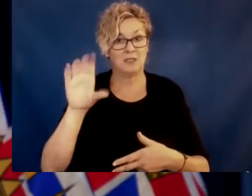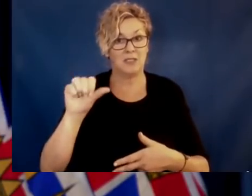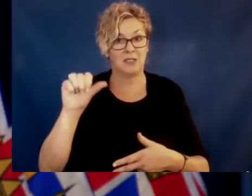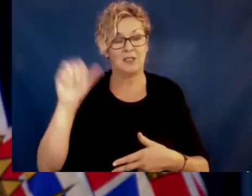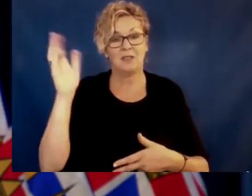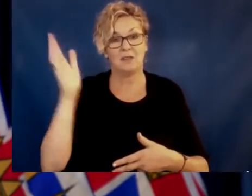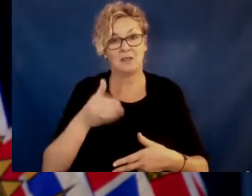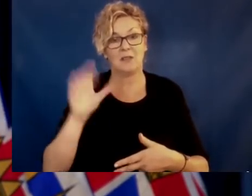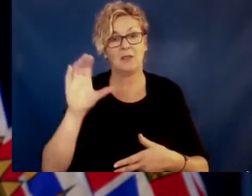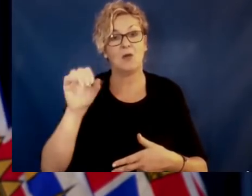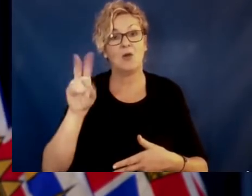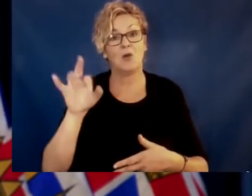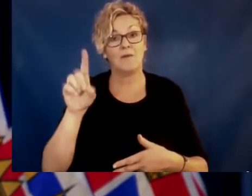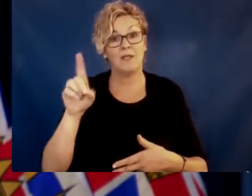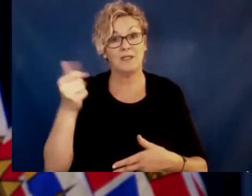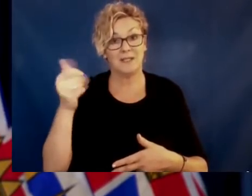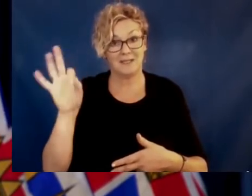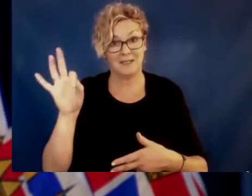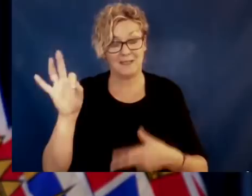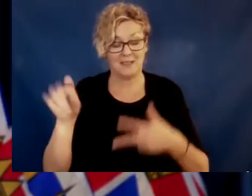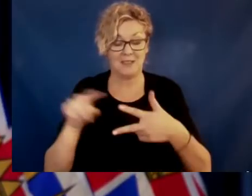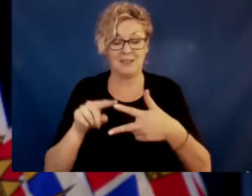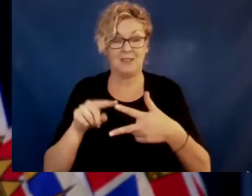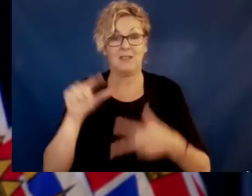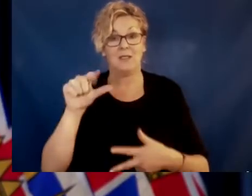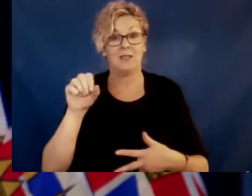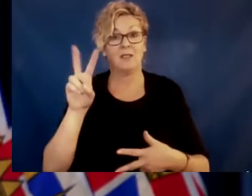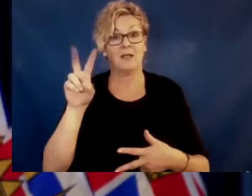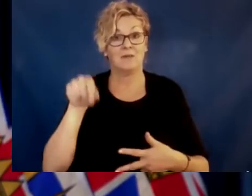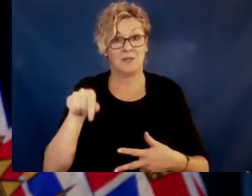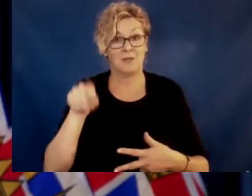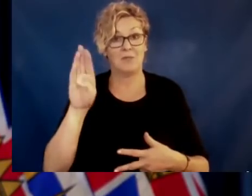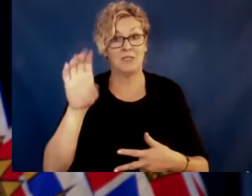And for information about the province's pandemic supports